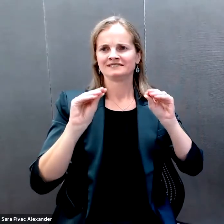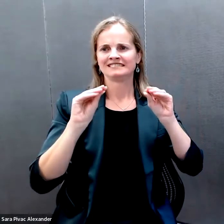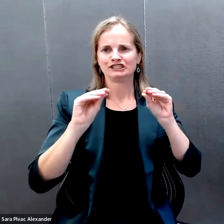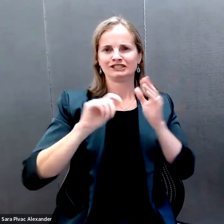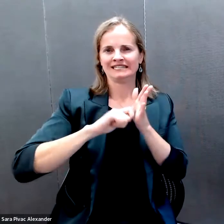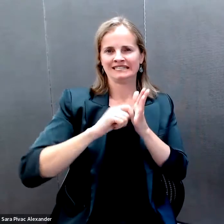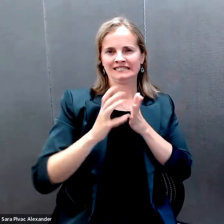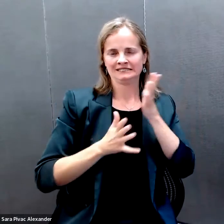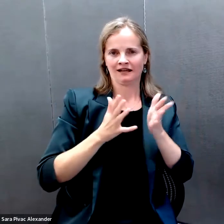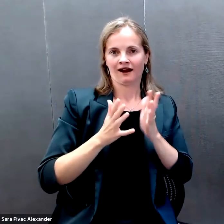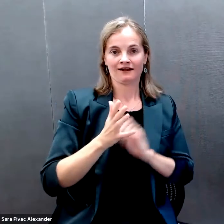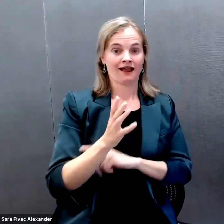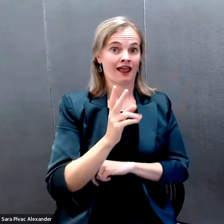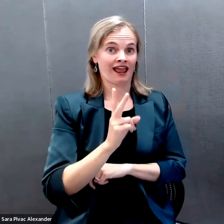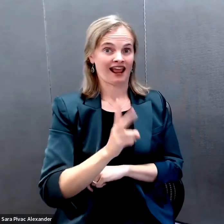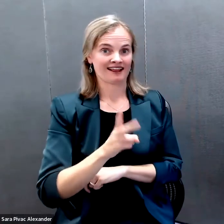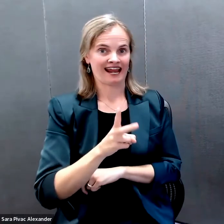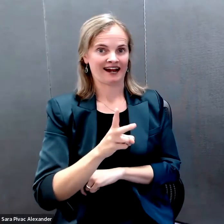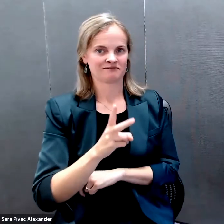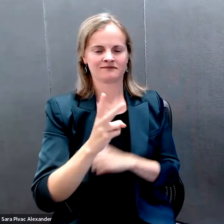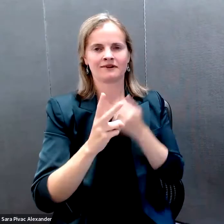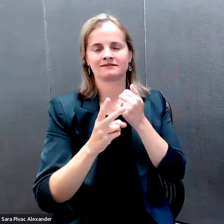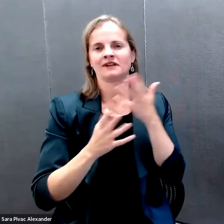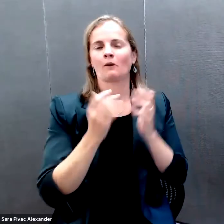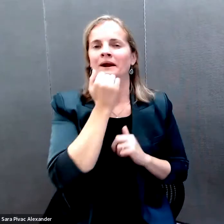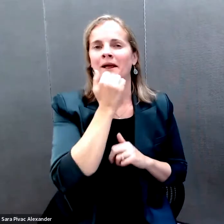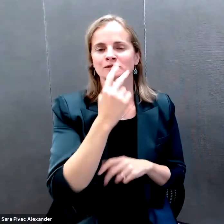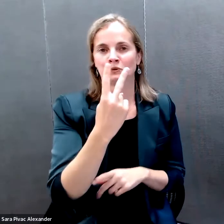before I start I'll just teach you one key sign which is this again